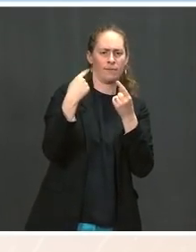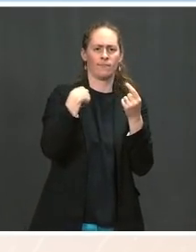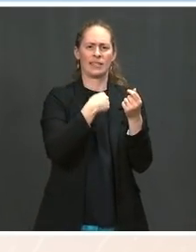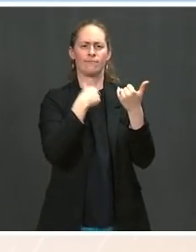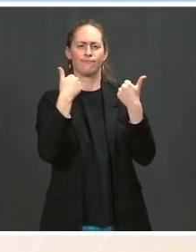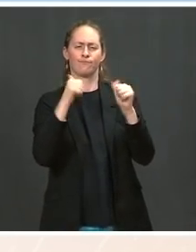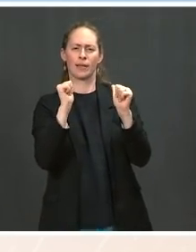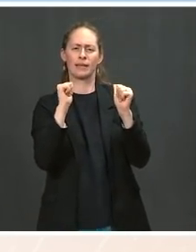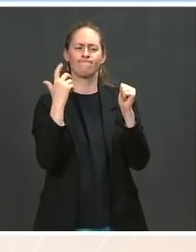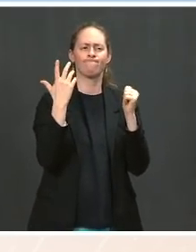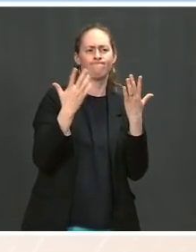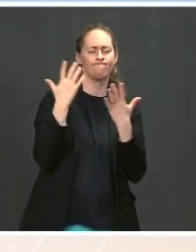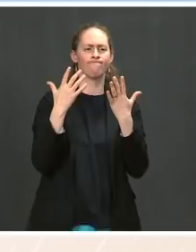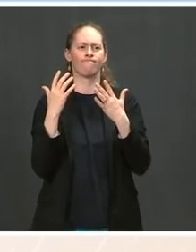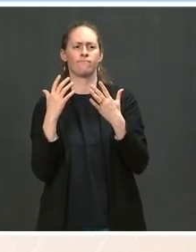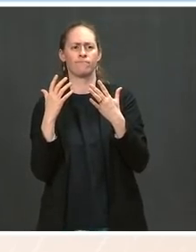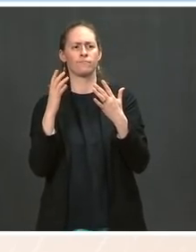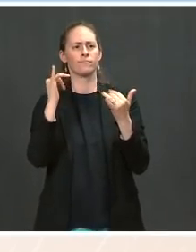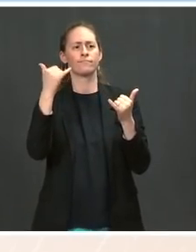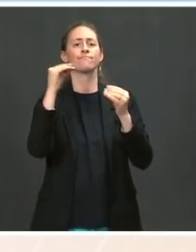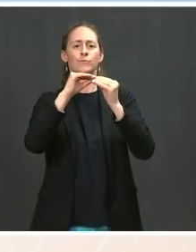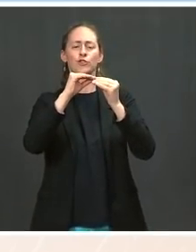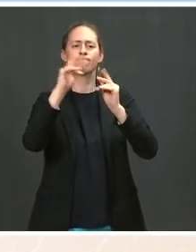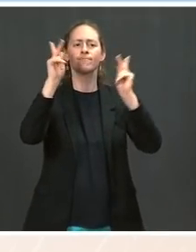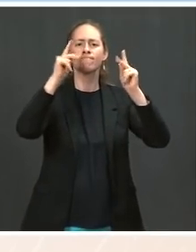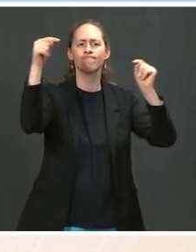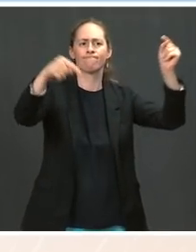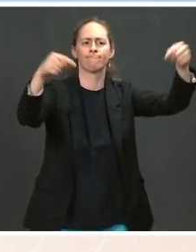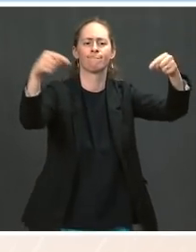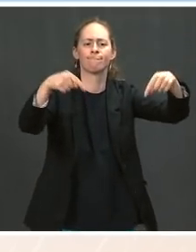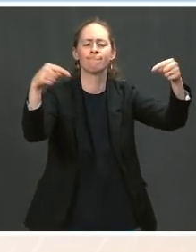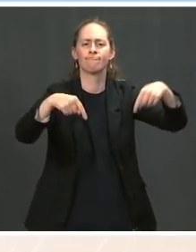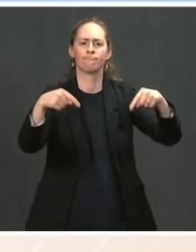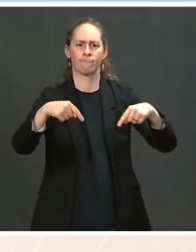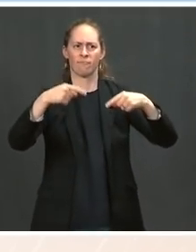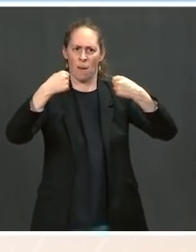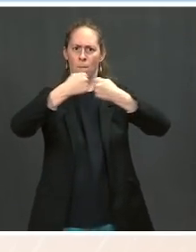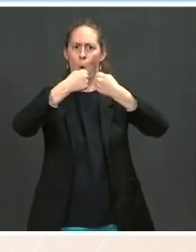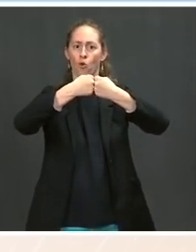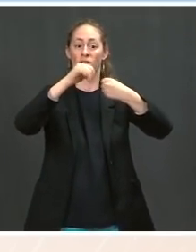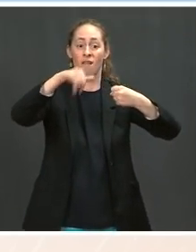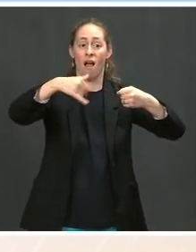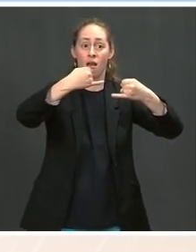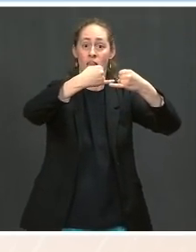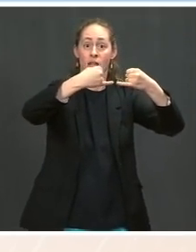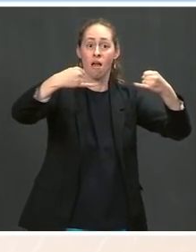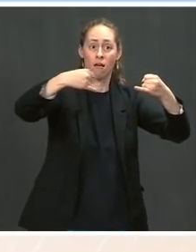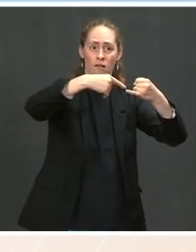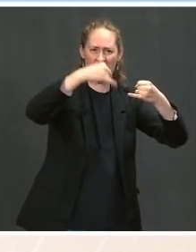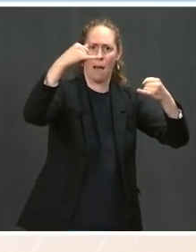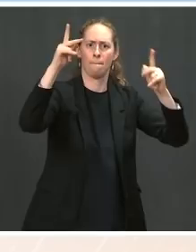that these countries are putting in place to -- a number of these countries, I should say, in the region are putting in place -- in order to deter the journey,